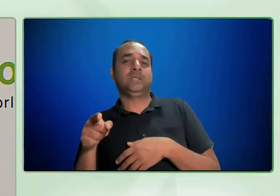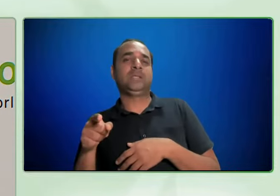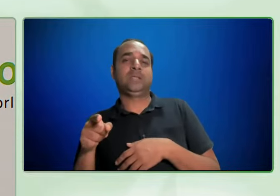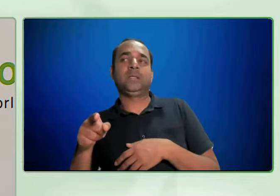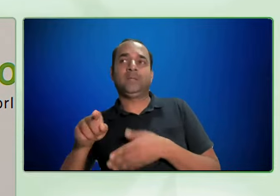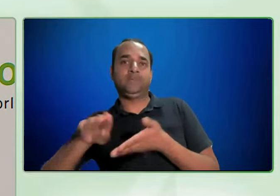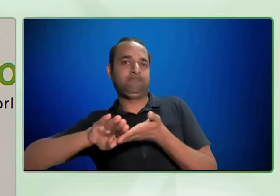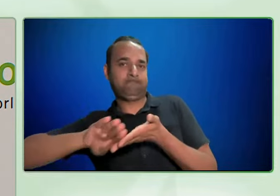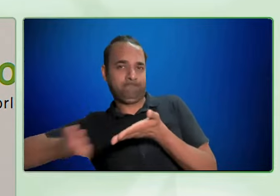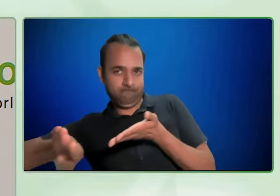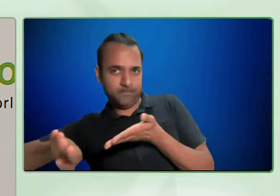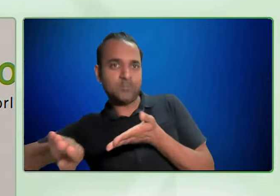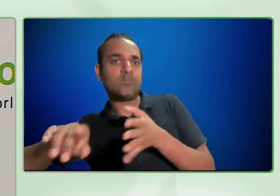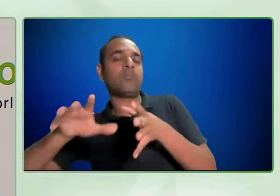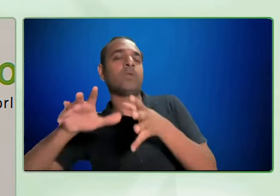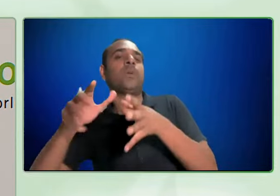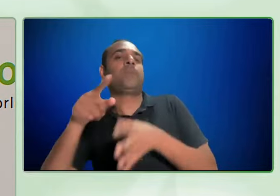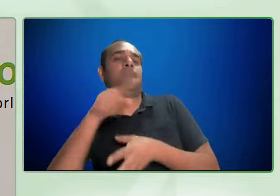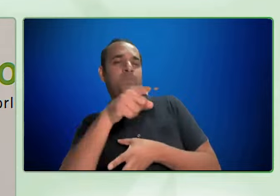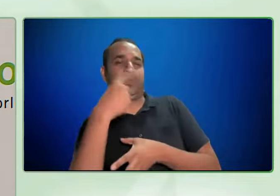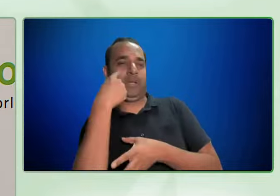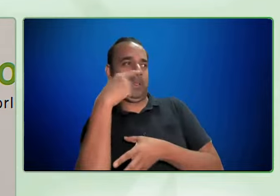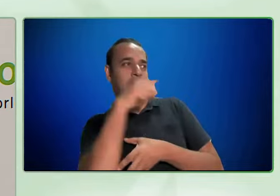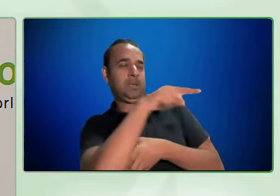where are people with disabilities?